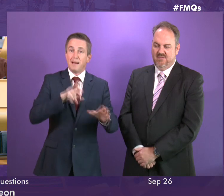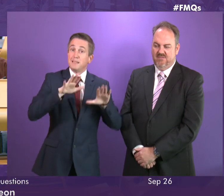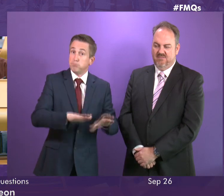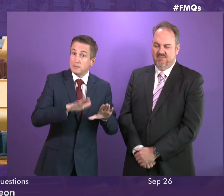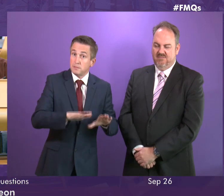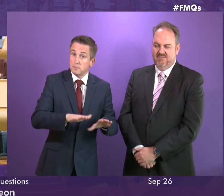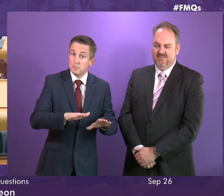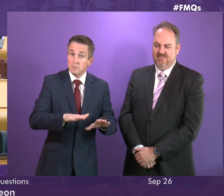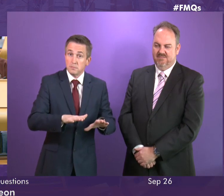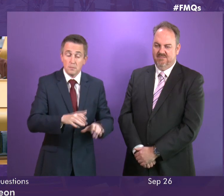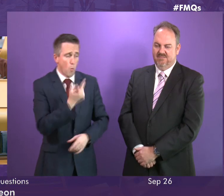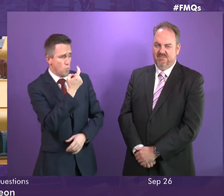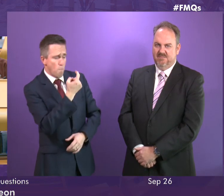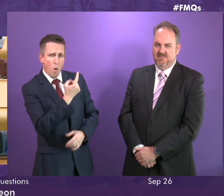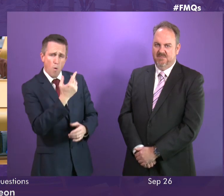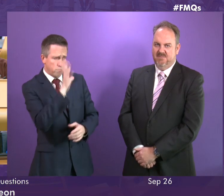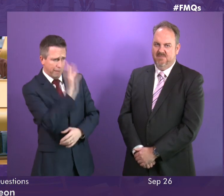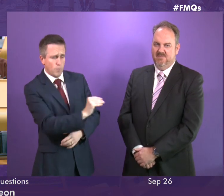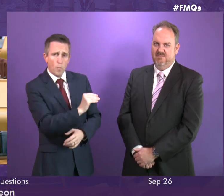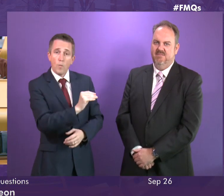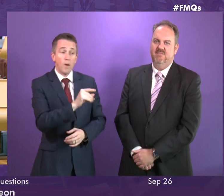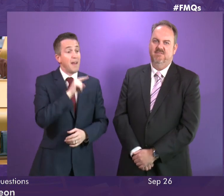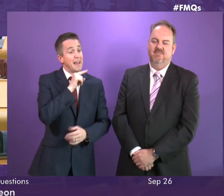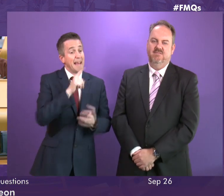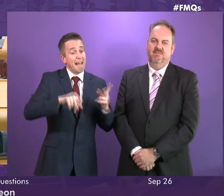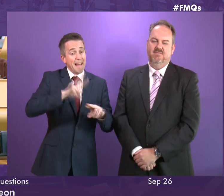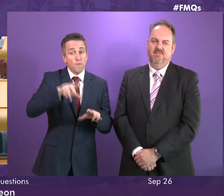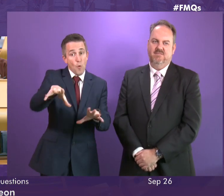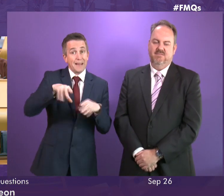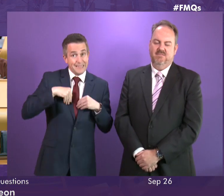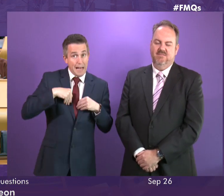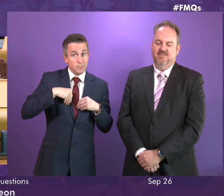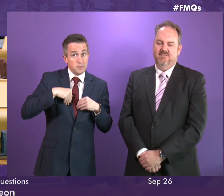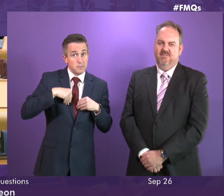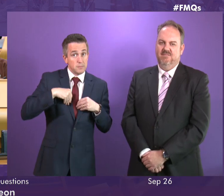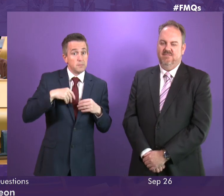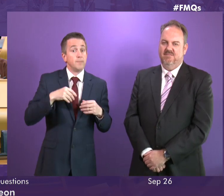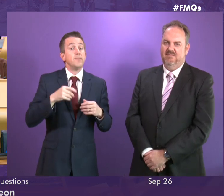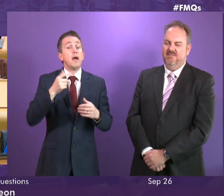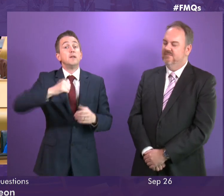Again, I say to Richard Leonard that, if he accepts that it is right to allow the people